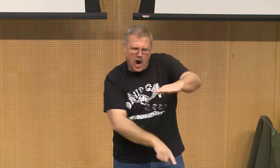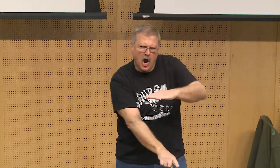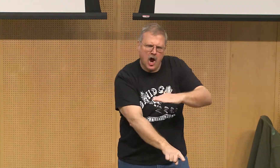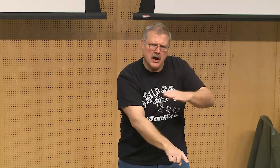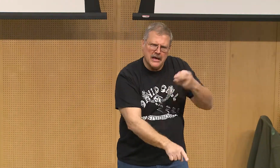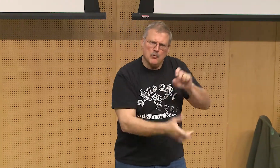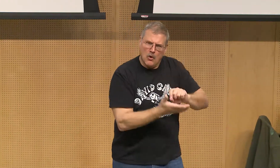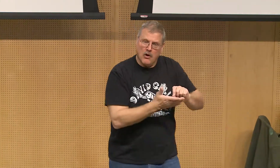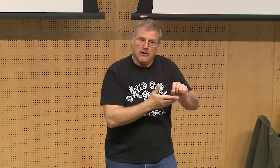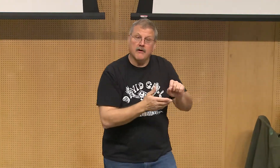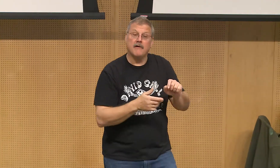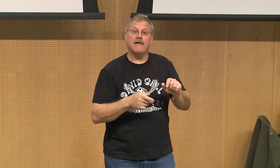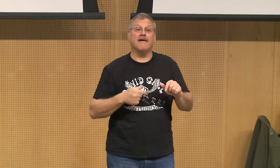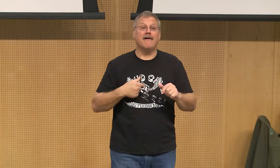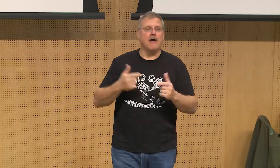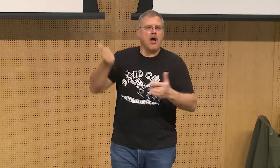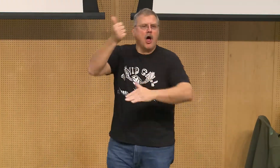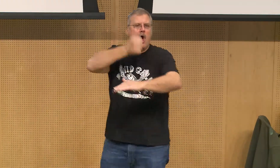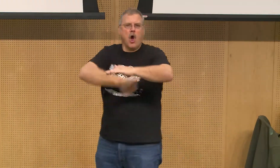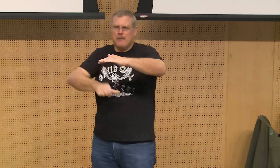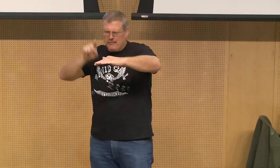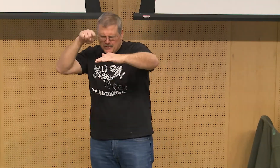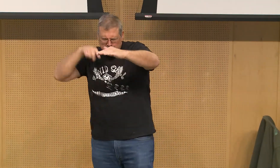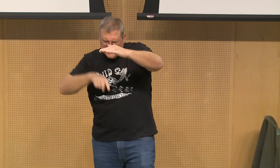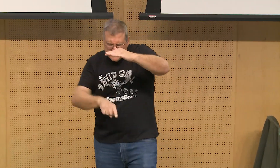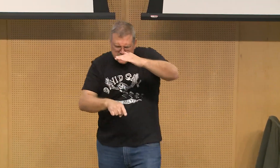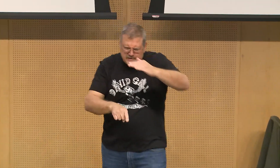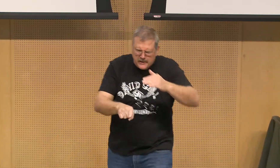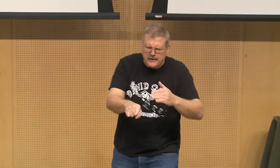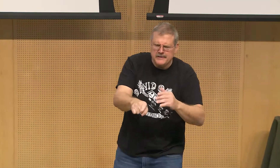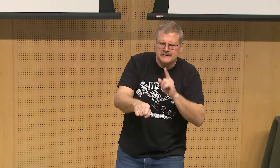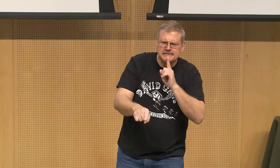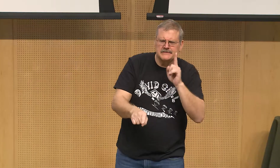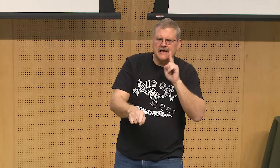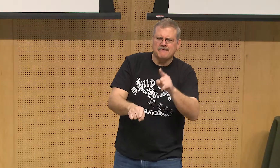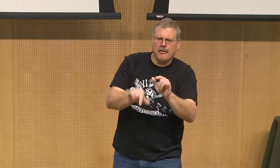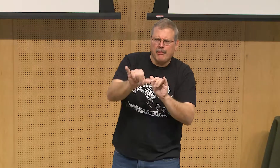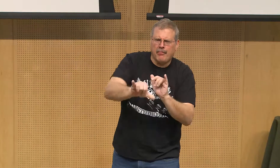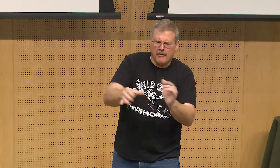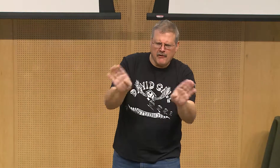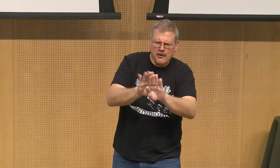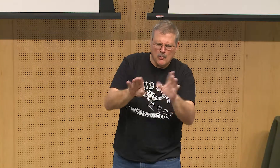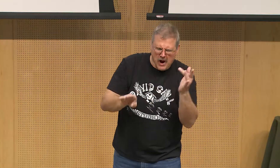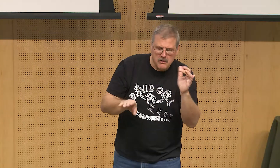Deaf people are hiding somewhere dark, or they're in the darkness, and we need to bring them light.